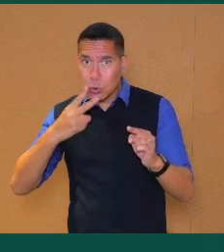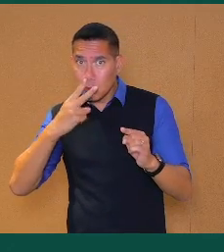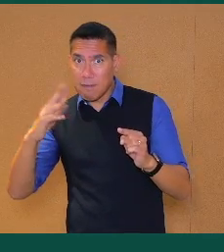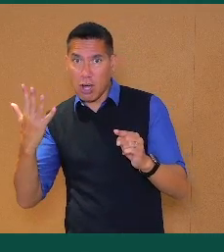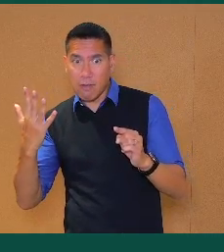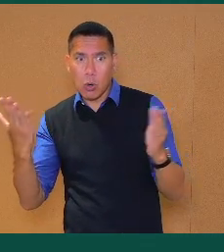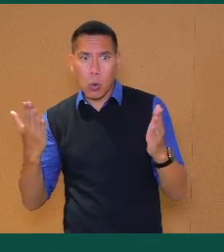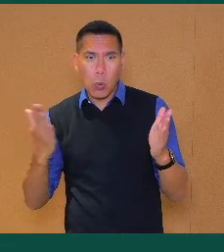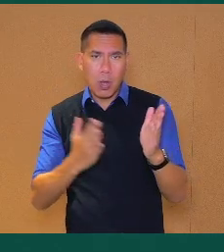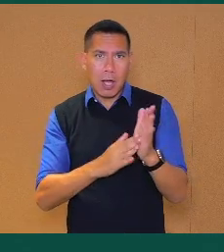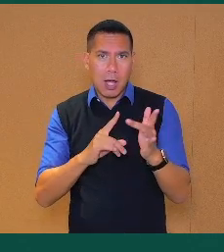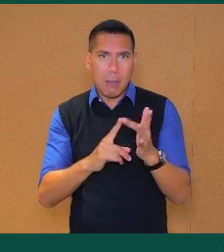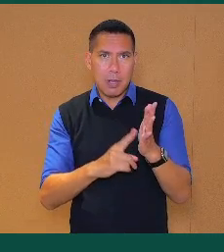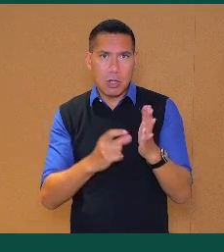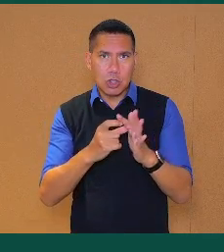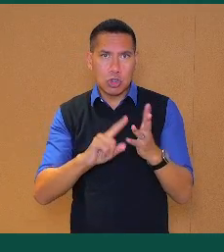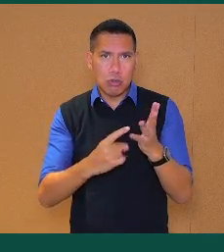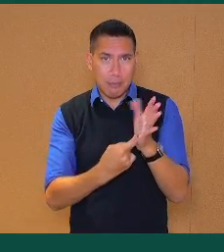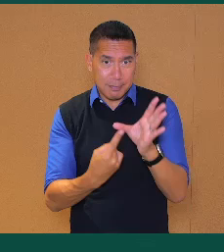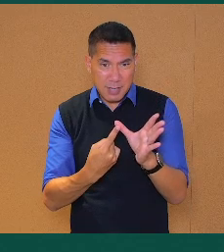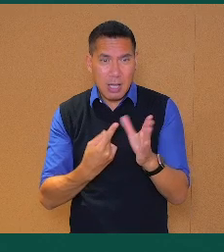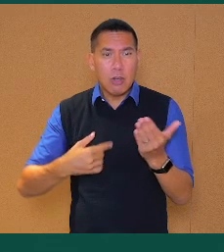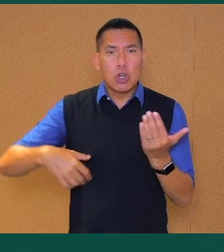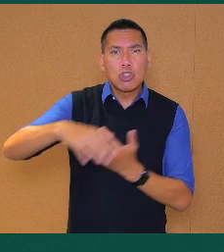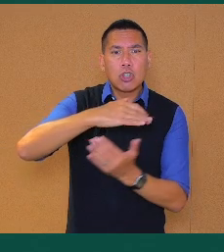isolation in Victoria.